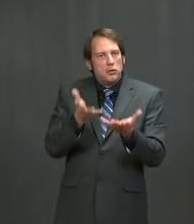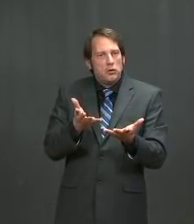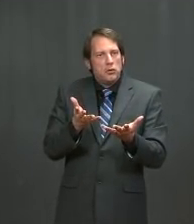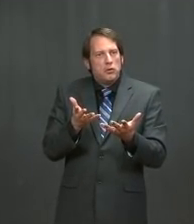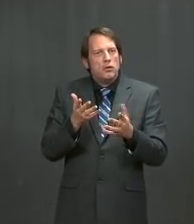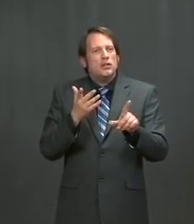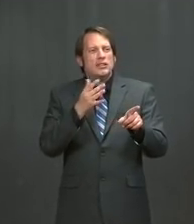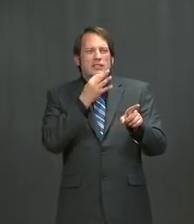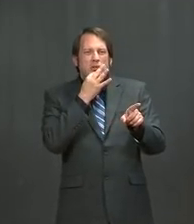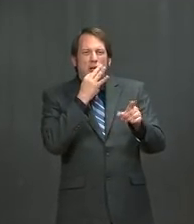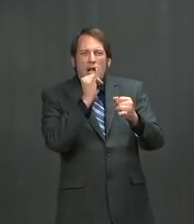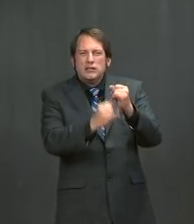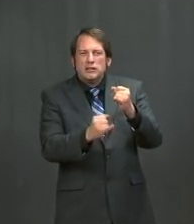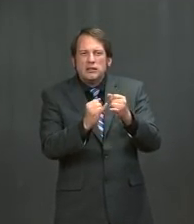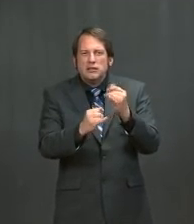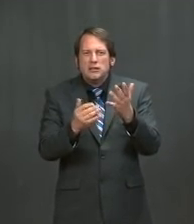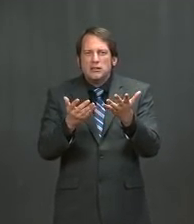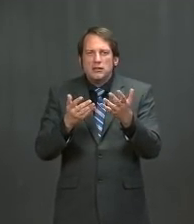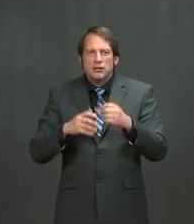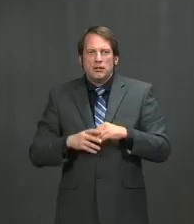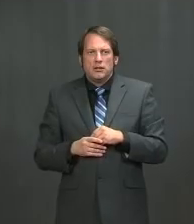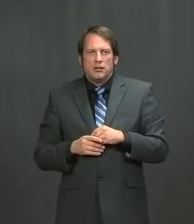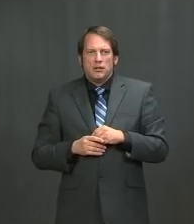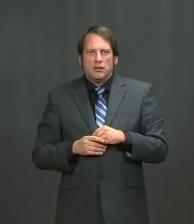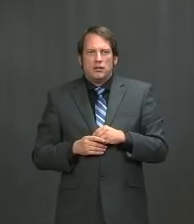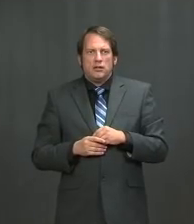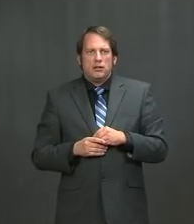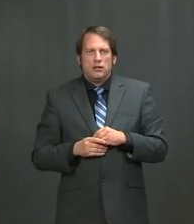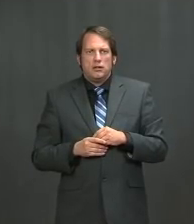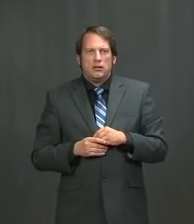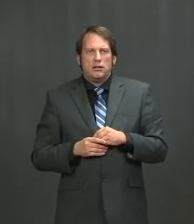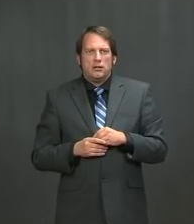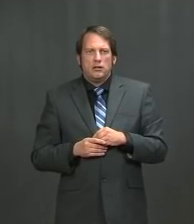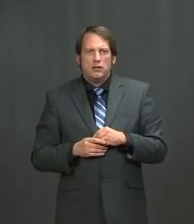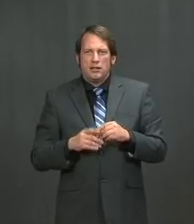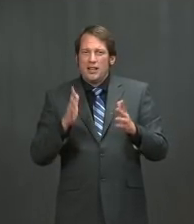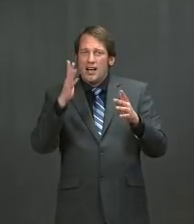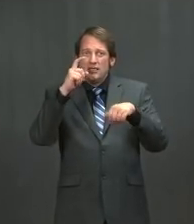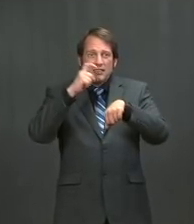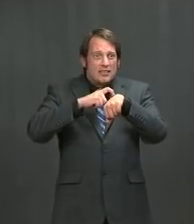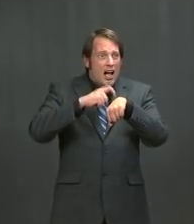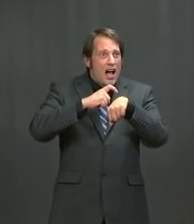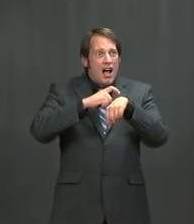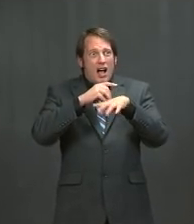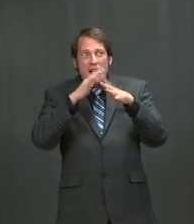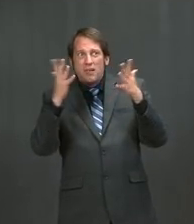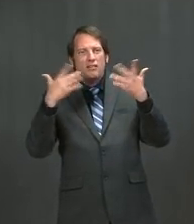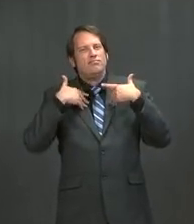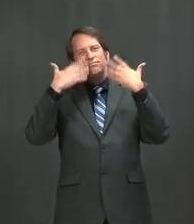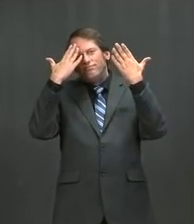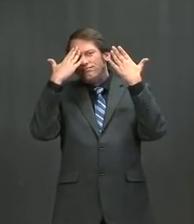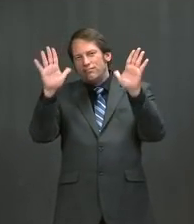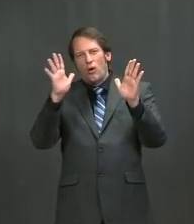Ms. Psaki: I'll have to check with the team, and -- before I give you a specific timeline of when we'll have that available. The Press: And then, back on the MLB question: